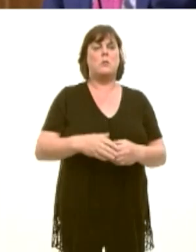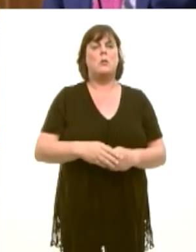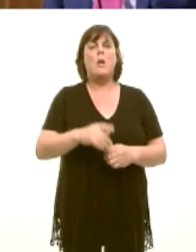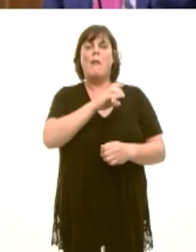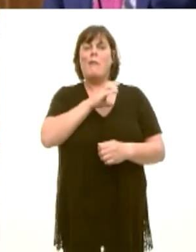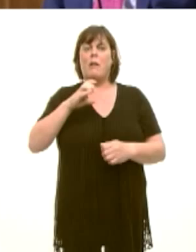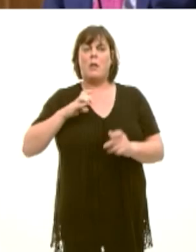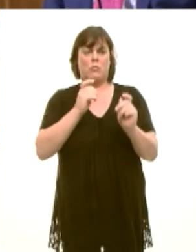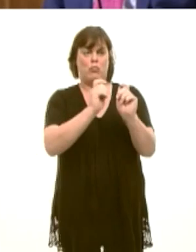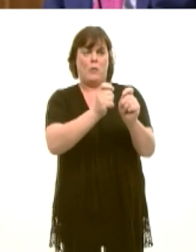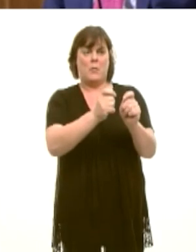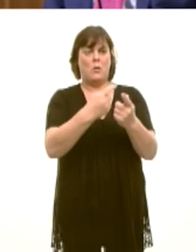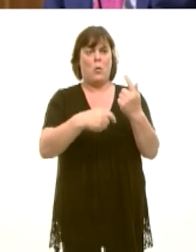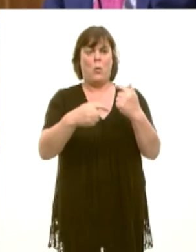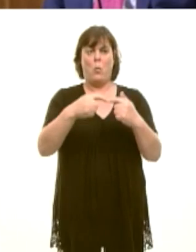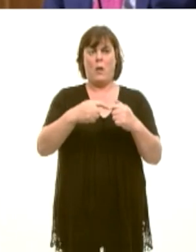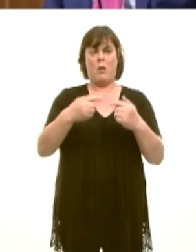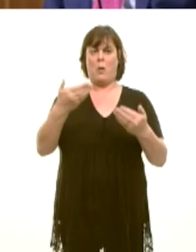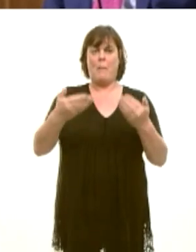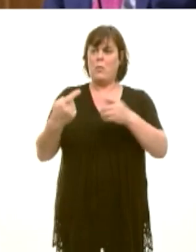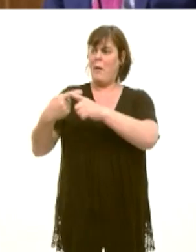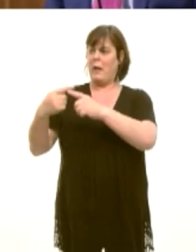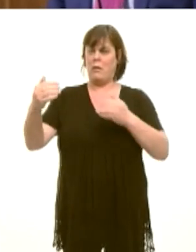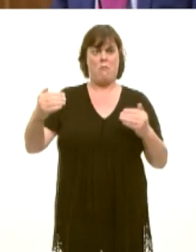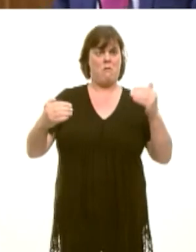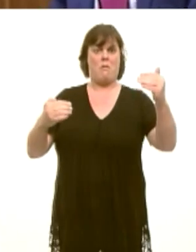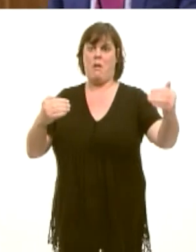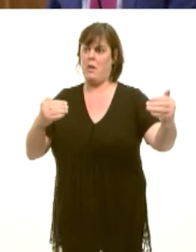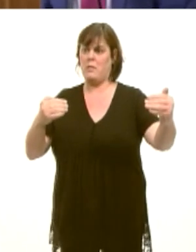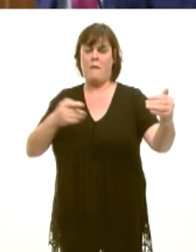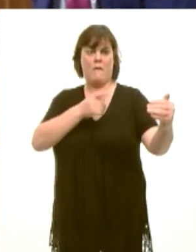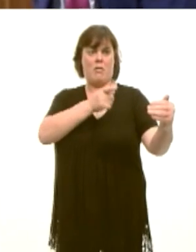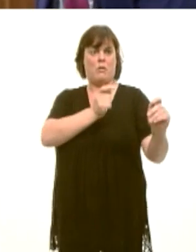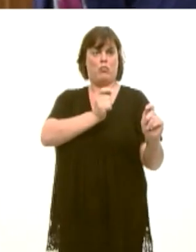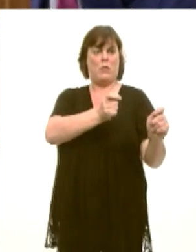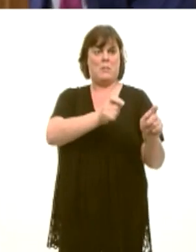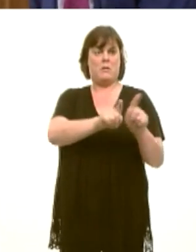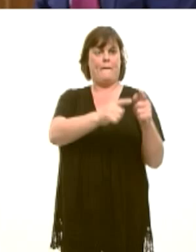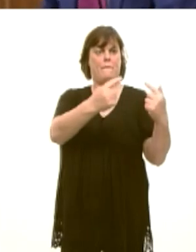for example, we are ahead of England in terms of cancer treatment and its availability for